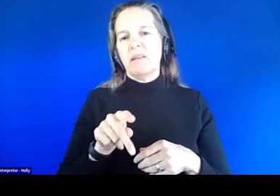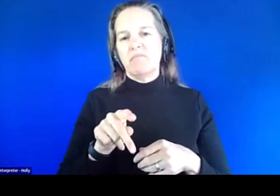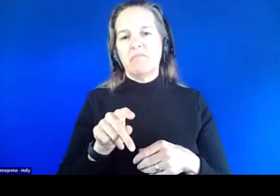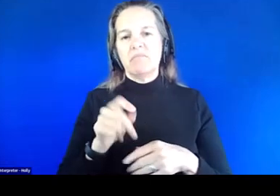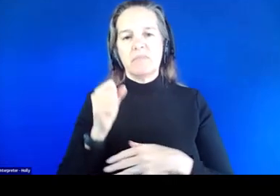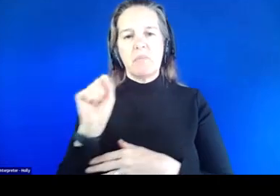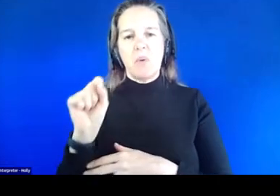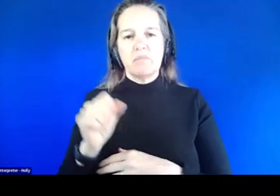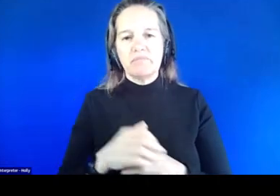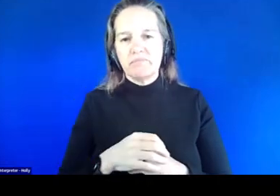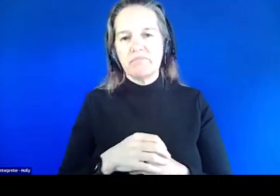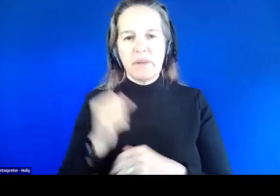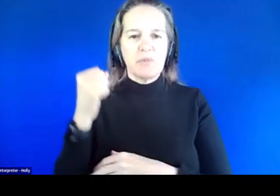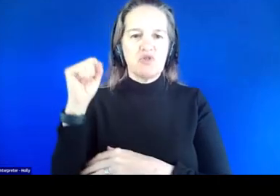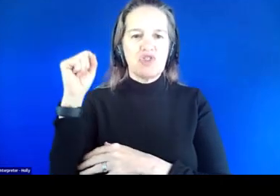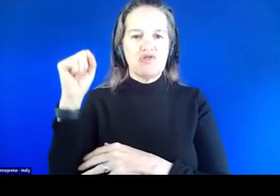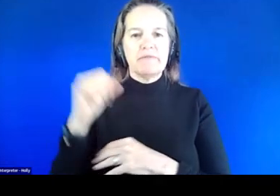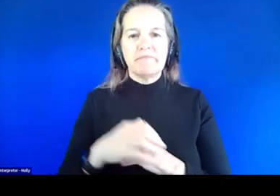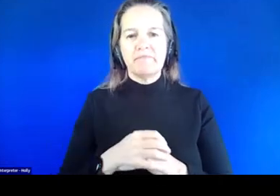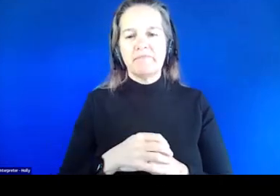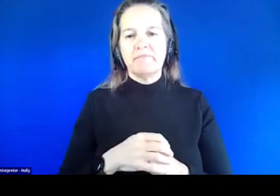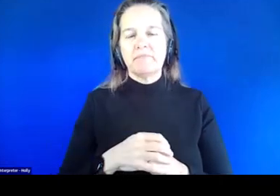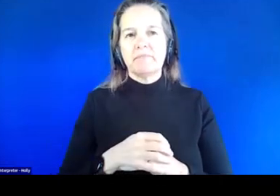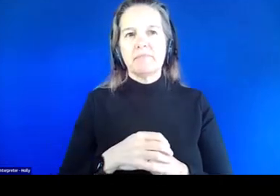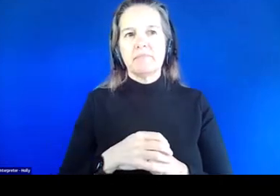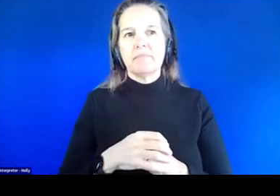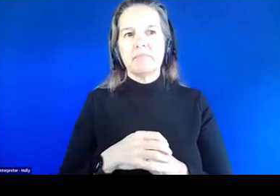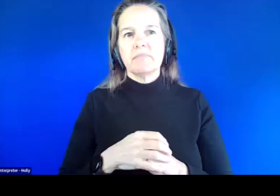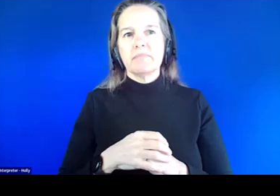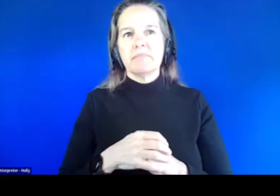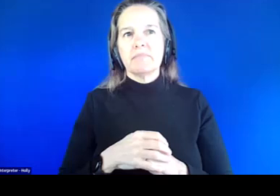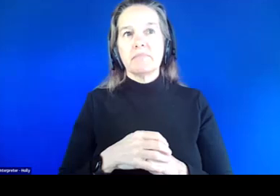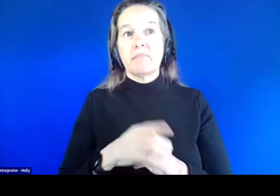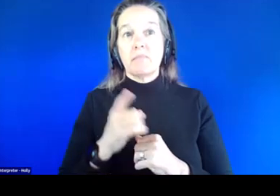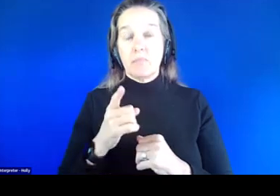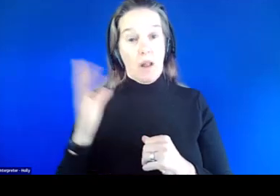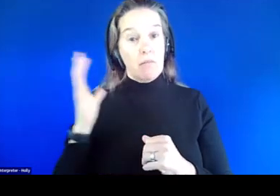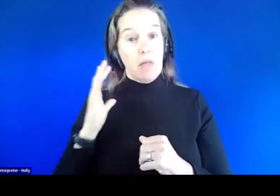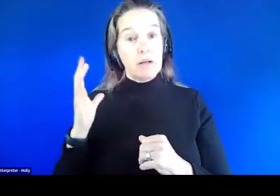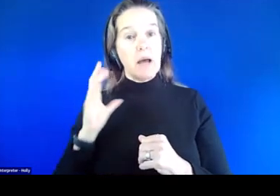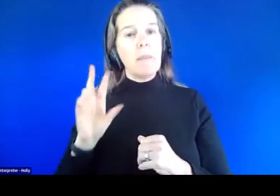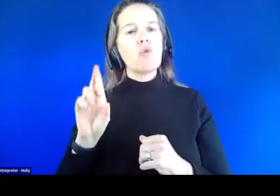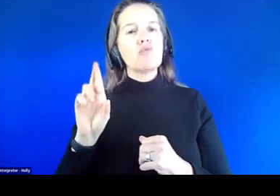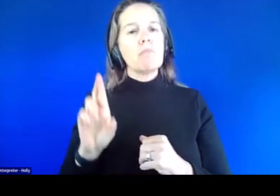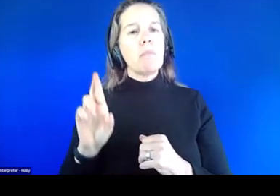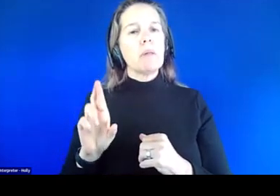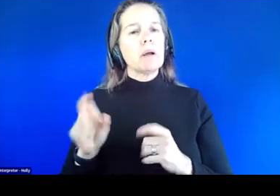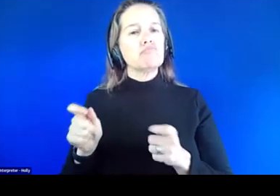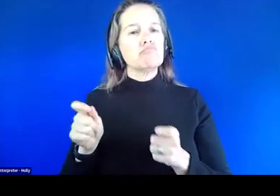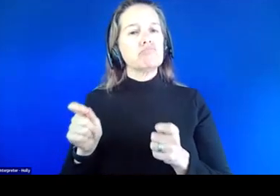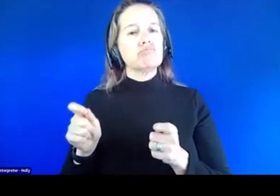it was a Republican House that embraced the legislation.